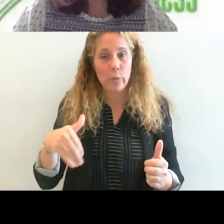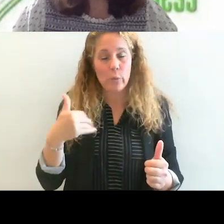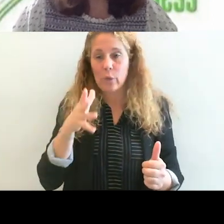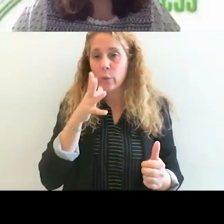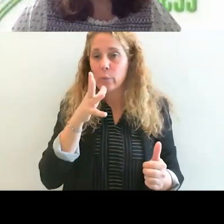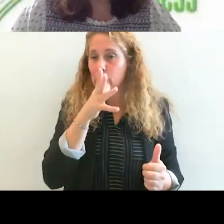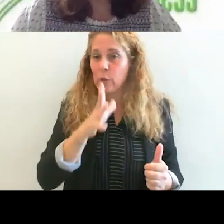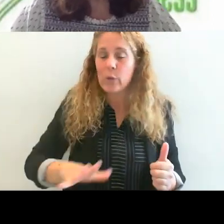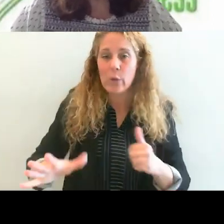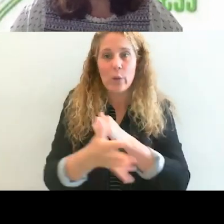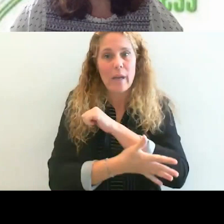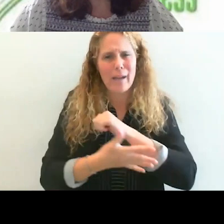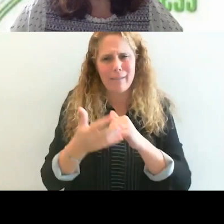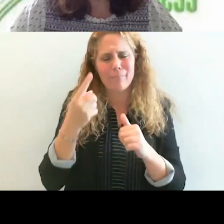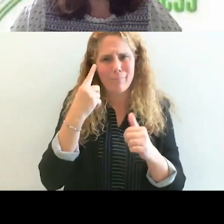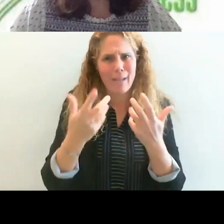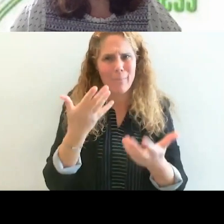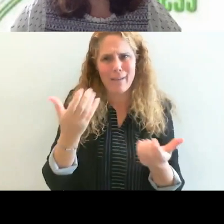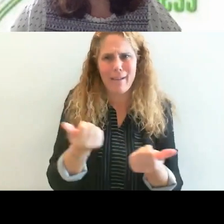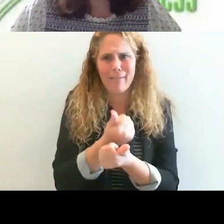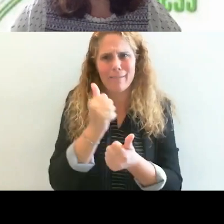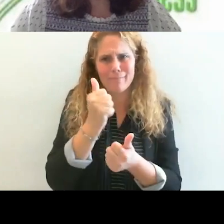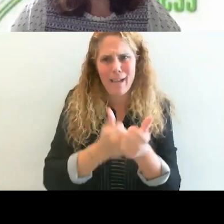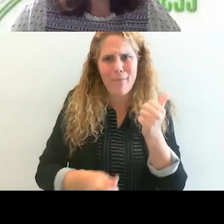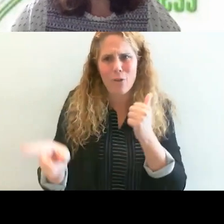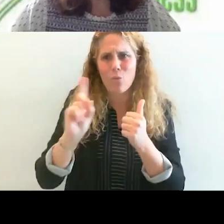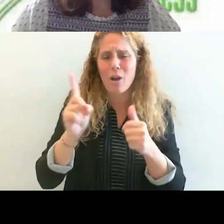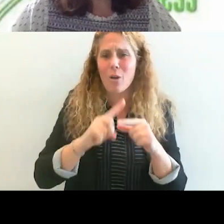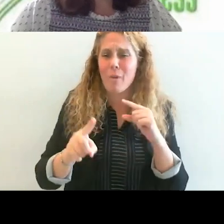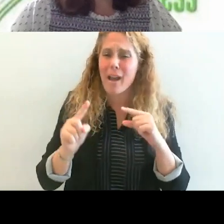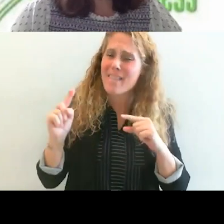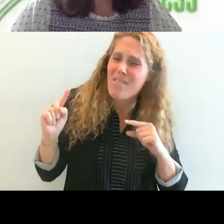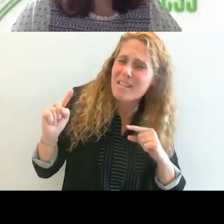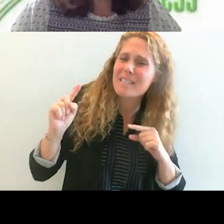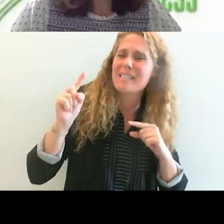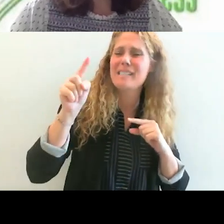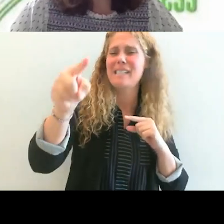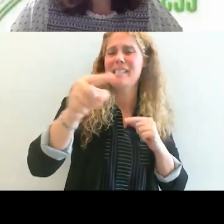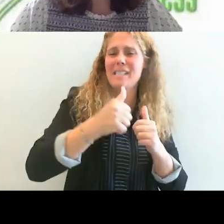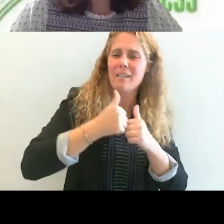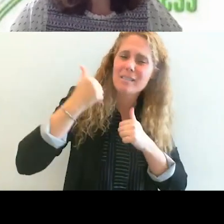PROBABLY EVERYWHERE, BUT THE RURAL COUNTIES AND THE DISTANCE THAT PEOPLE HAVE TO TRAVEL TO WORK.